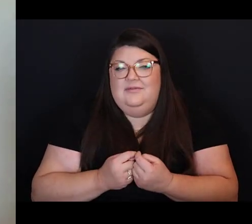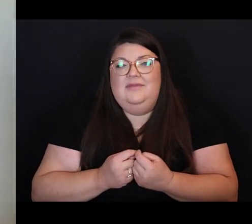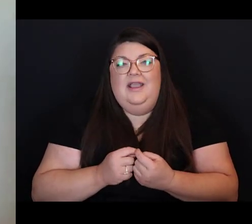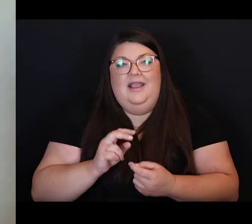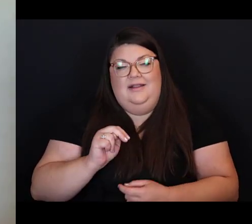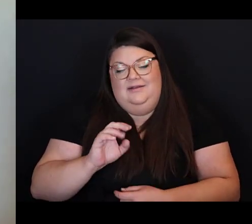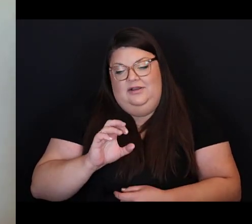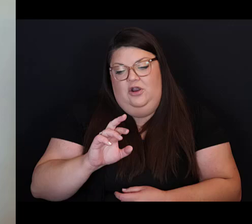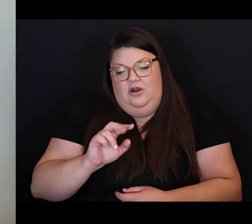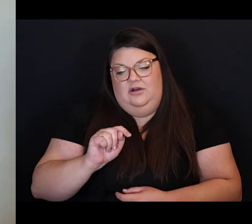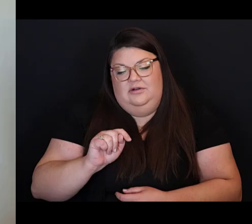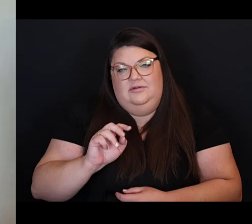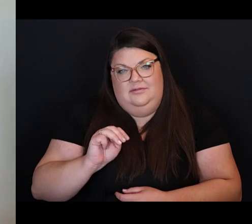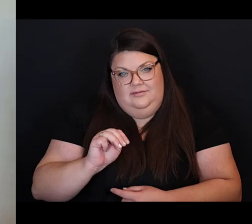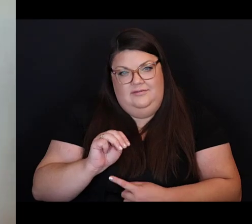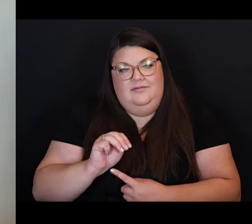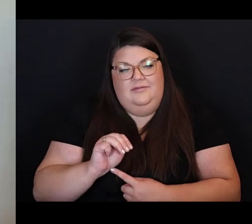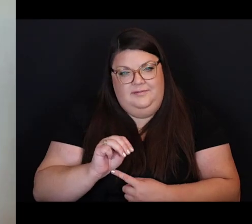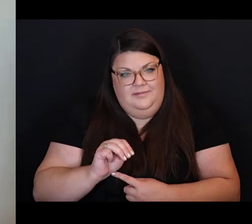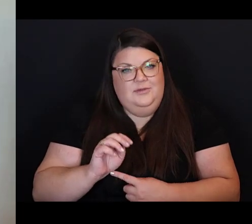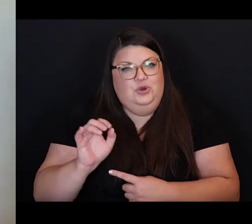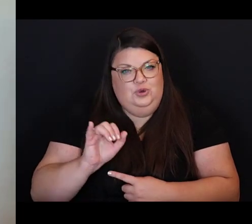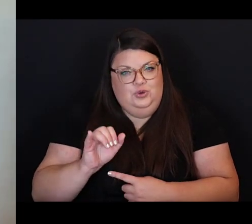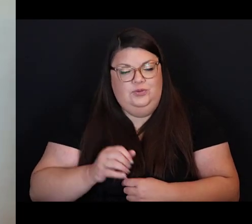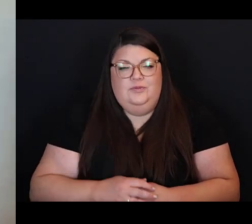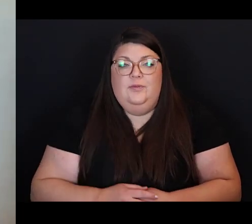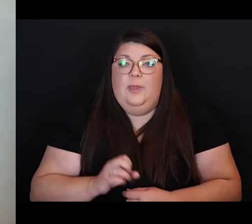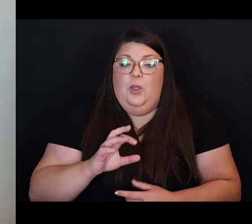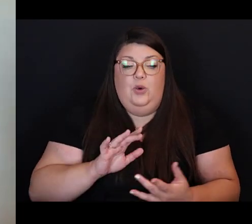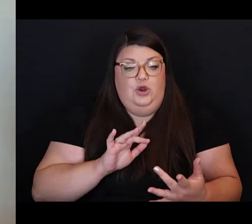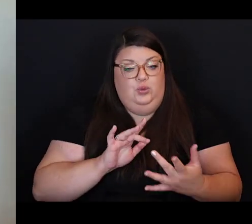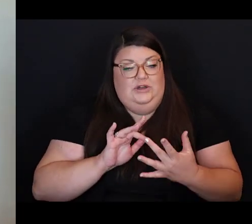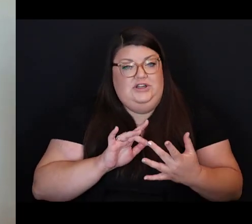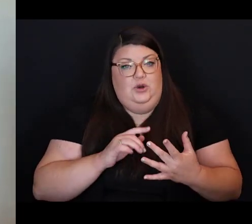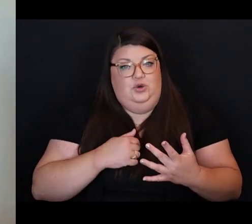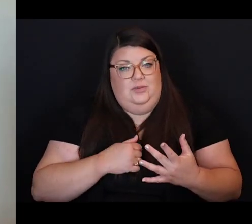National Clearinghouse of Rehabilitation Training Materials or you can reach out